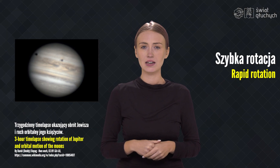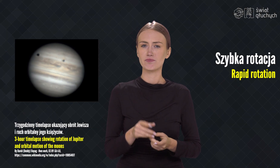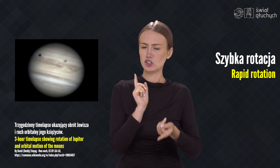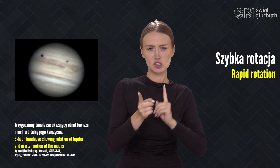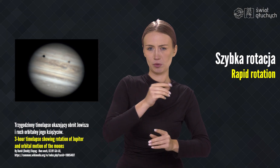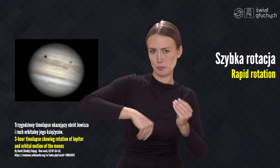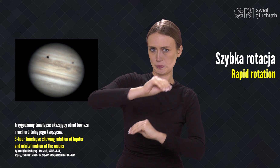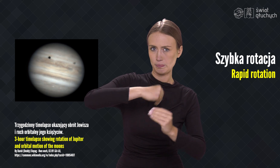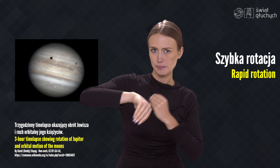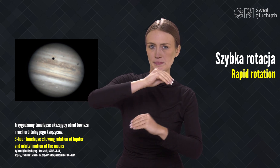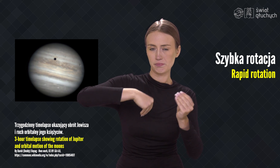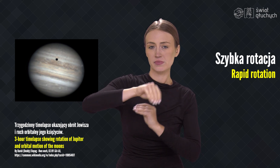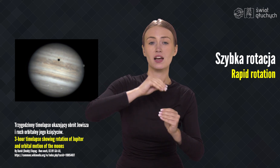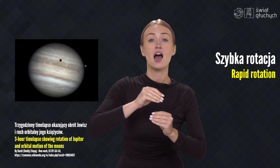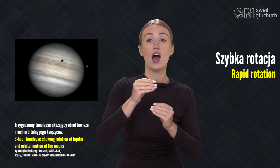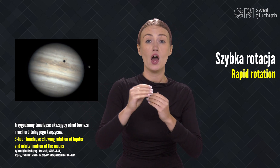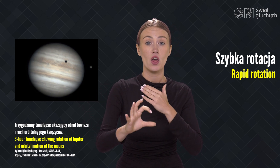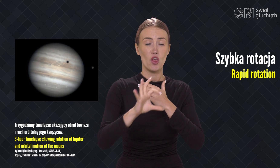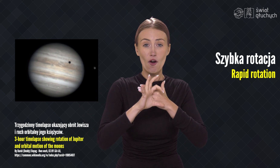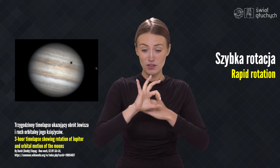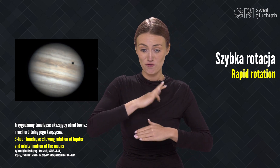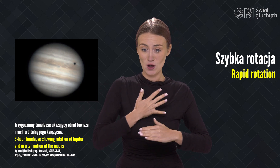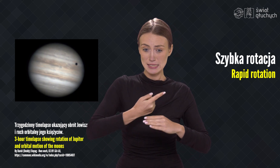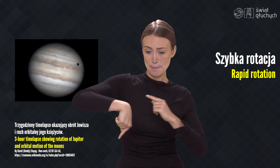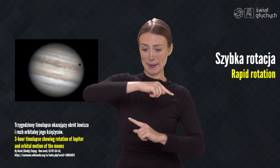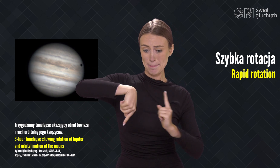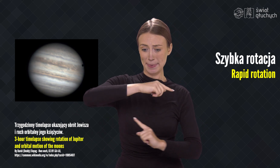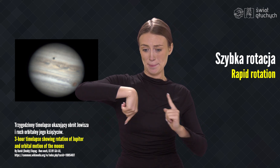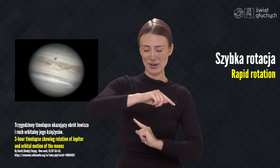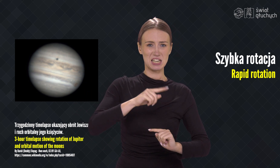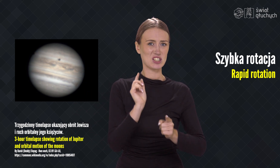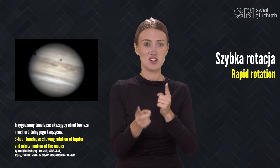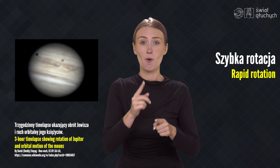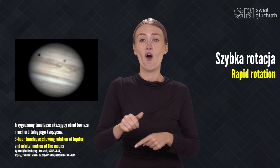• Fast rotation — Jupiter rotates very quickly around its own axis.